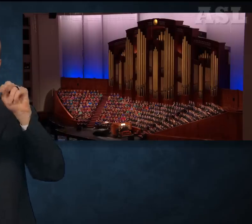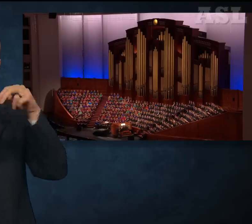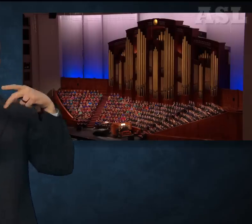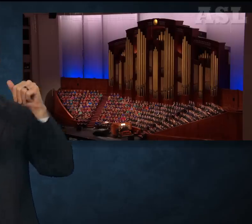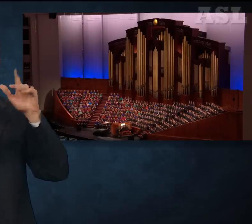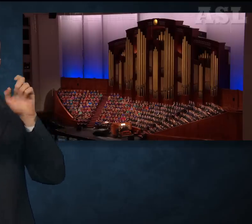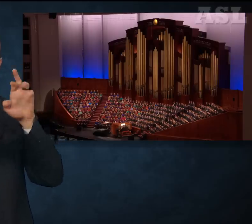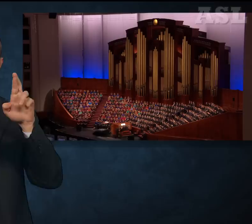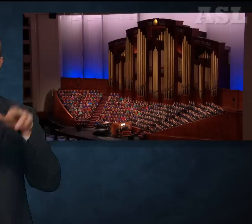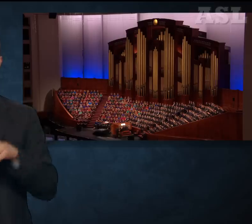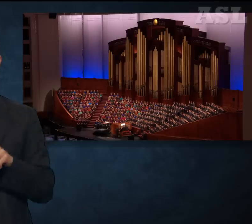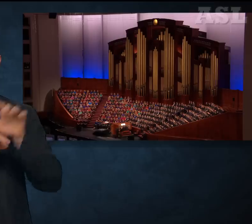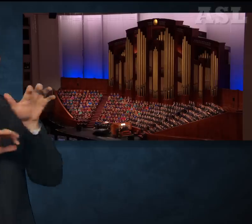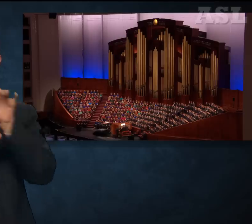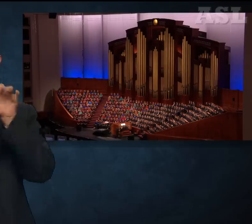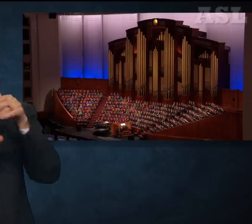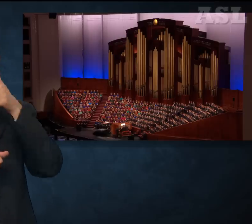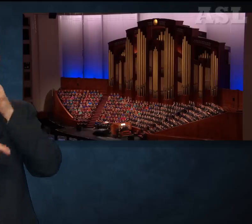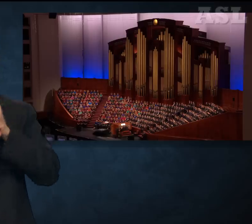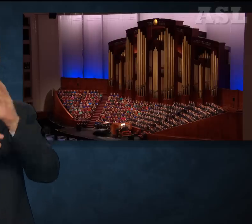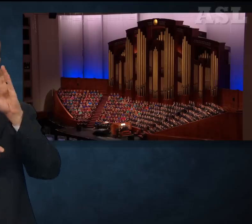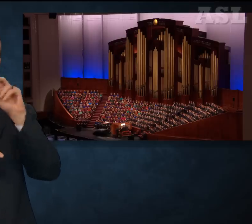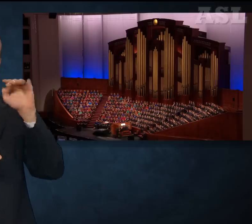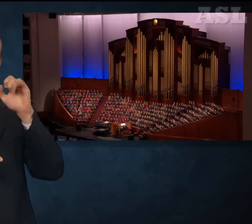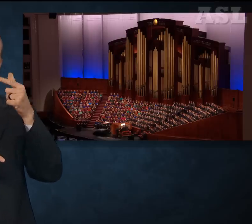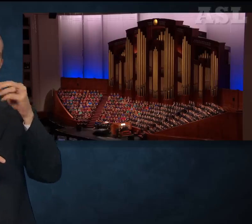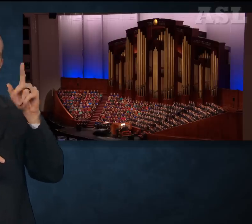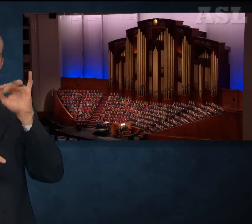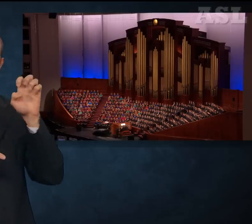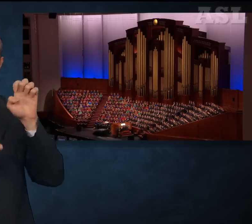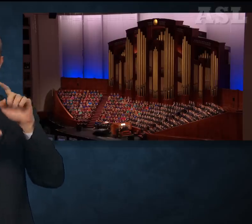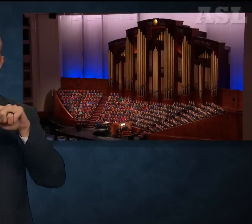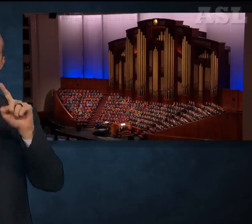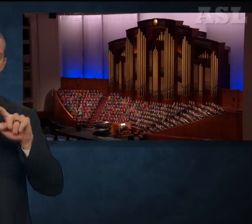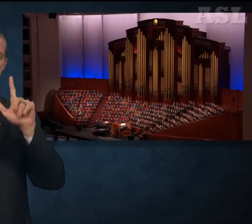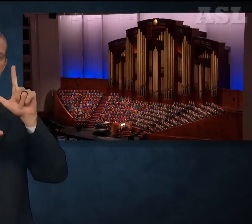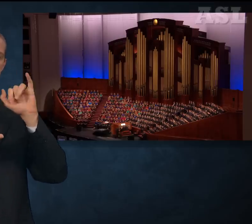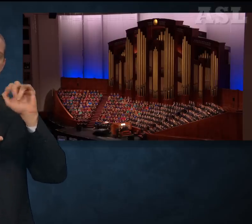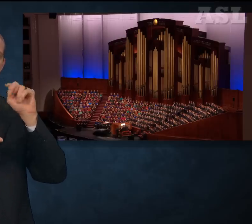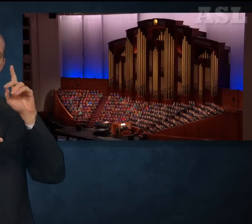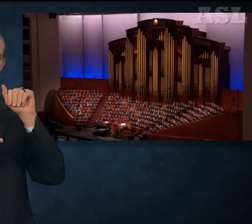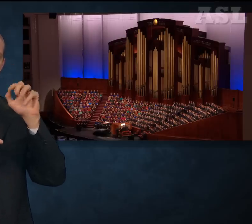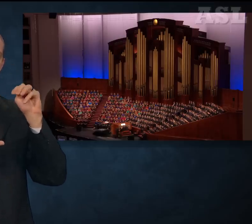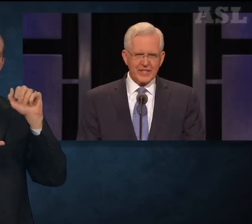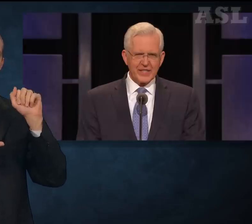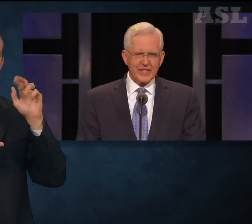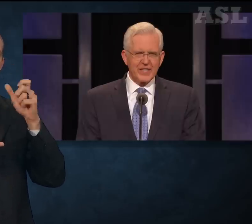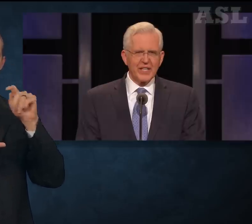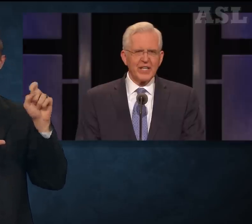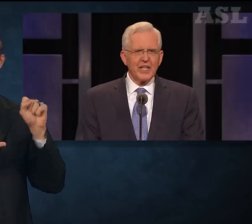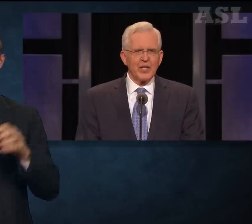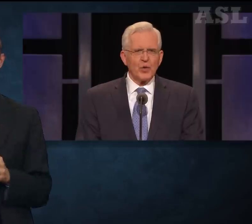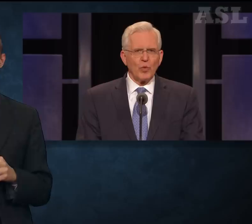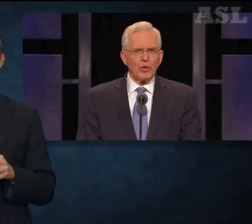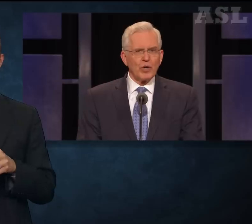THE OGDEN, UTAH, AREA, UNDER THE DIRECTION OF BROTHERS